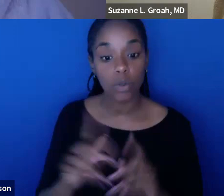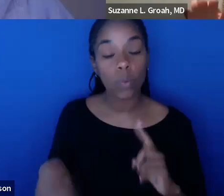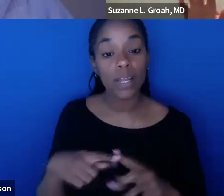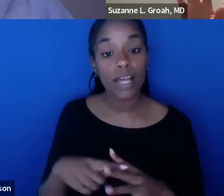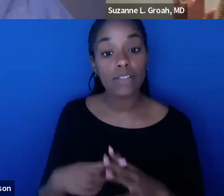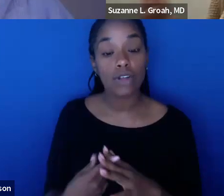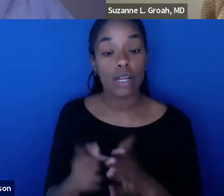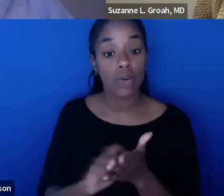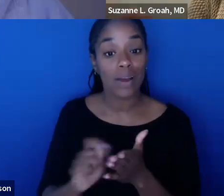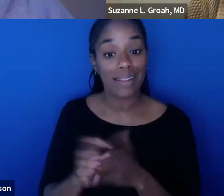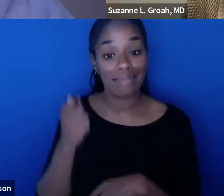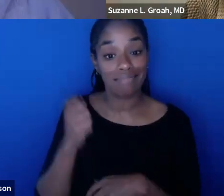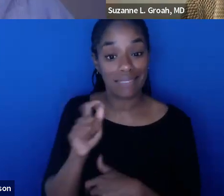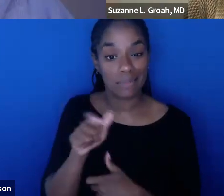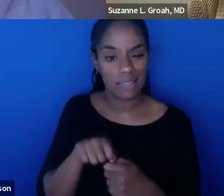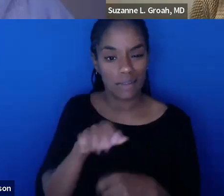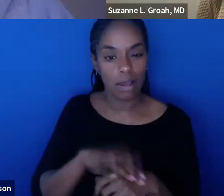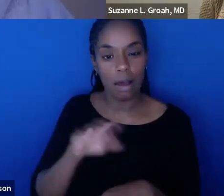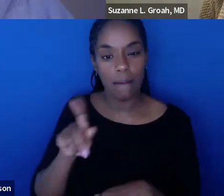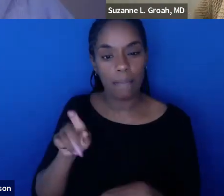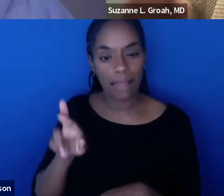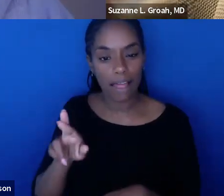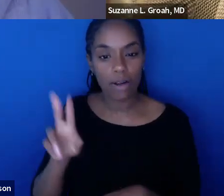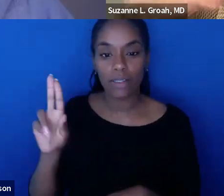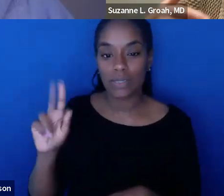specifically on bladder and urinary tract infection like 10 years ago, the intro to